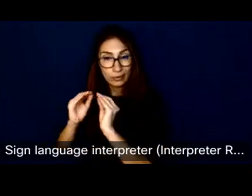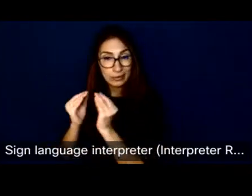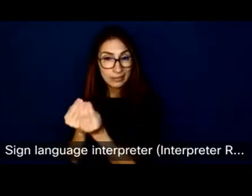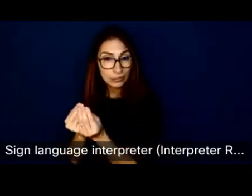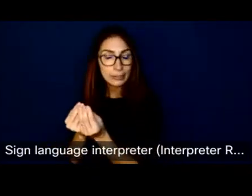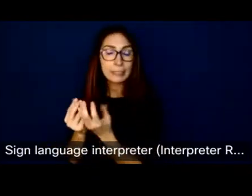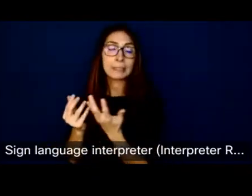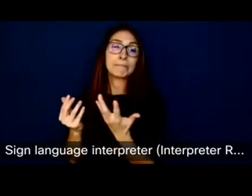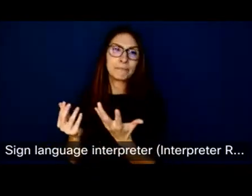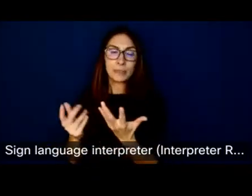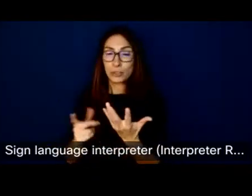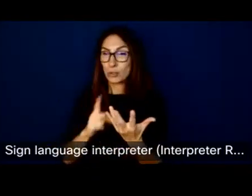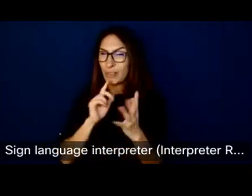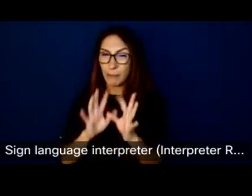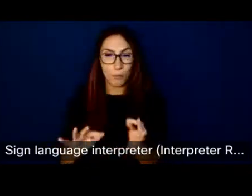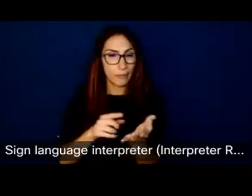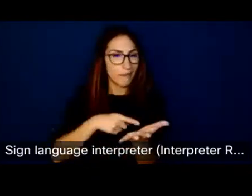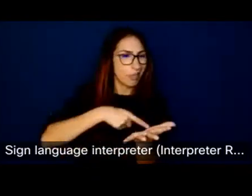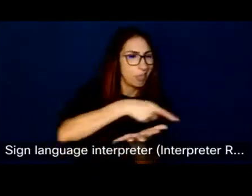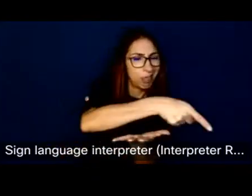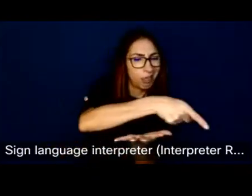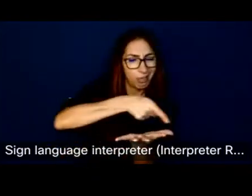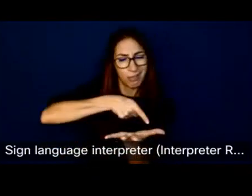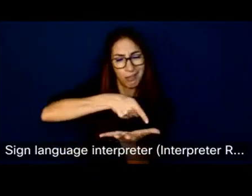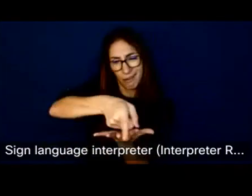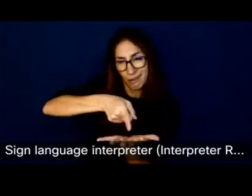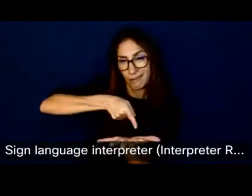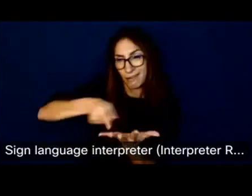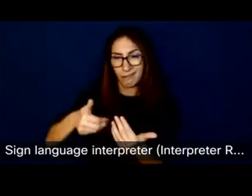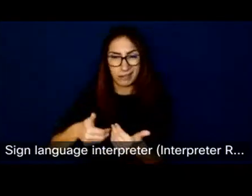cross collaborative kind of effort as opposed to keeping